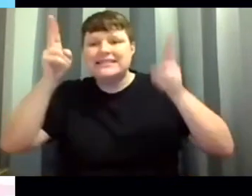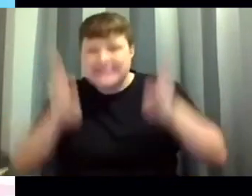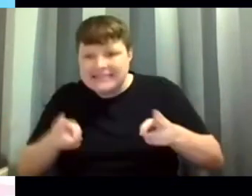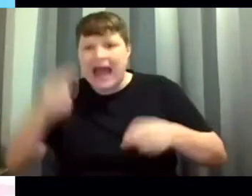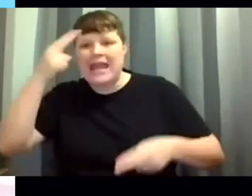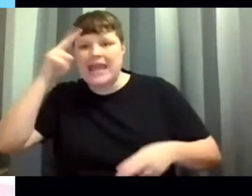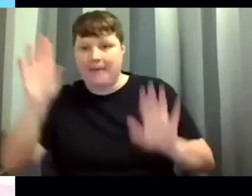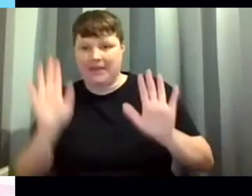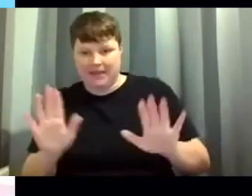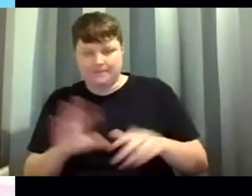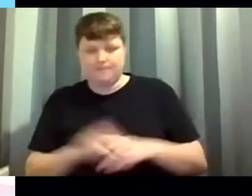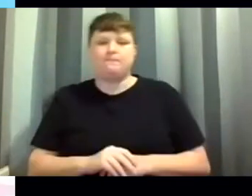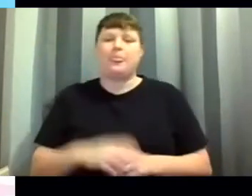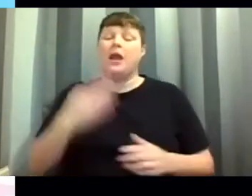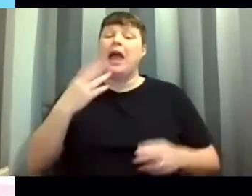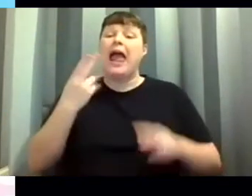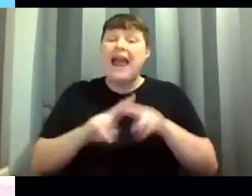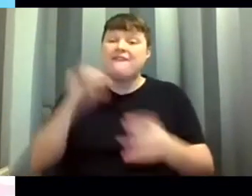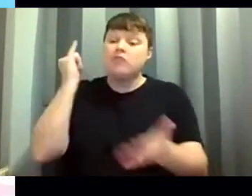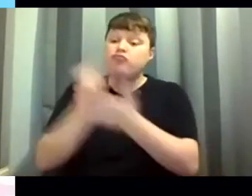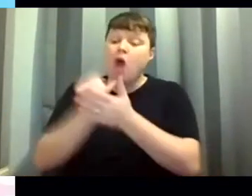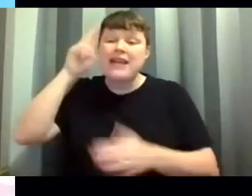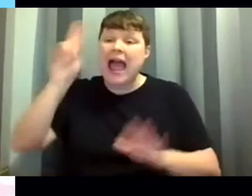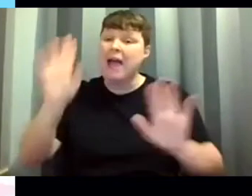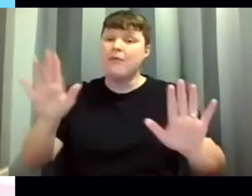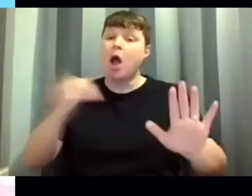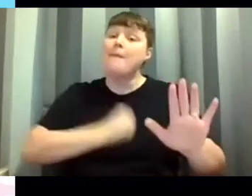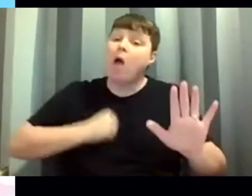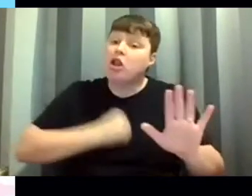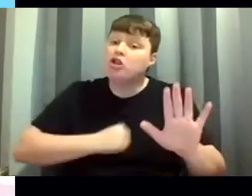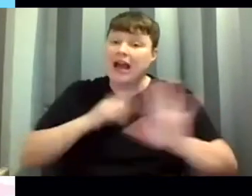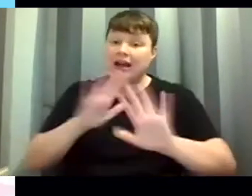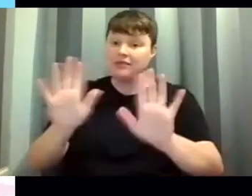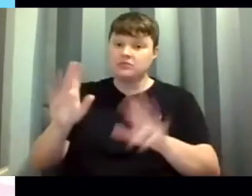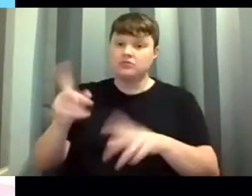please just apologise. But briefly. Let's not make a big deal of it. Just use the correct